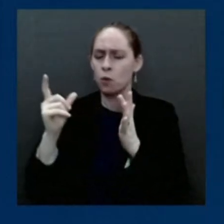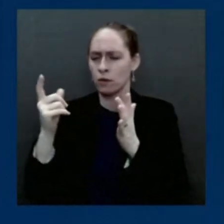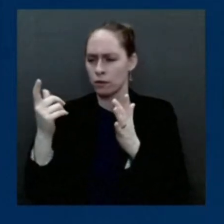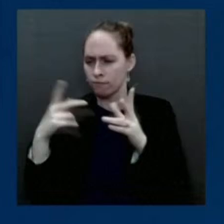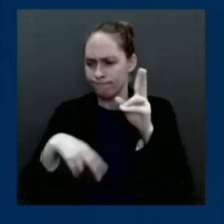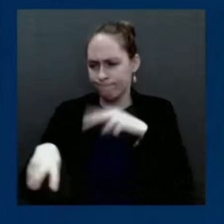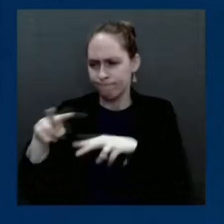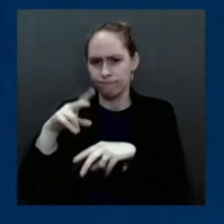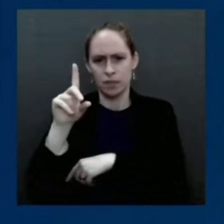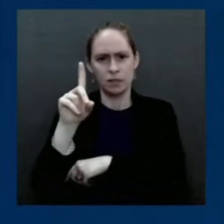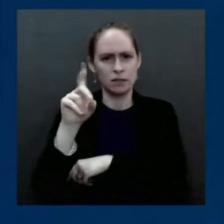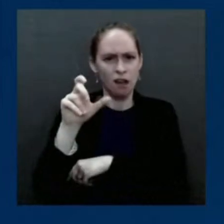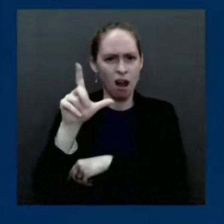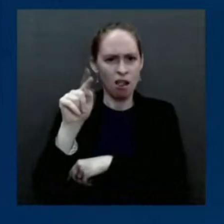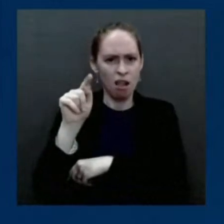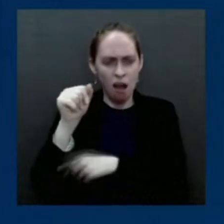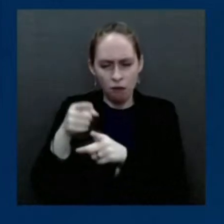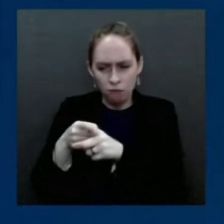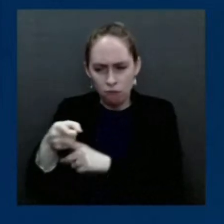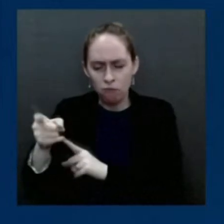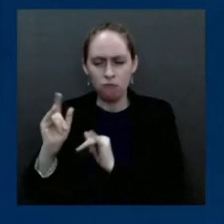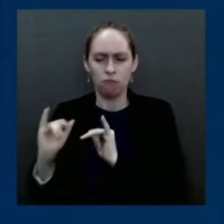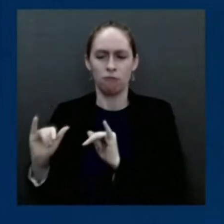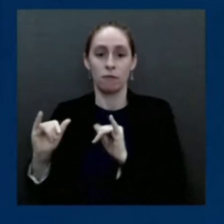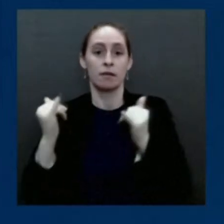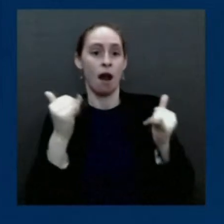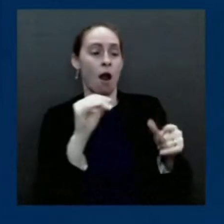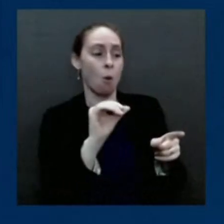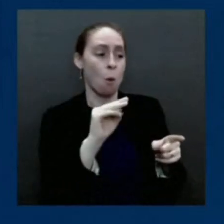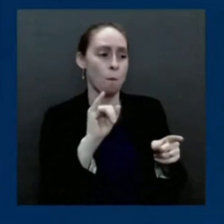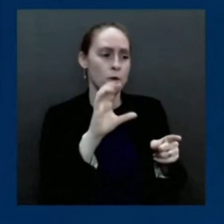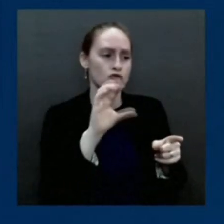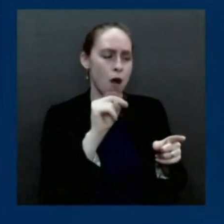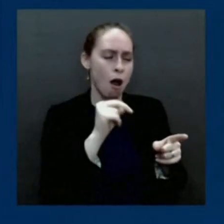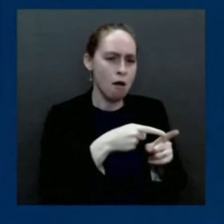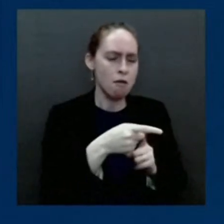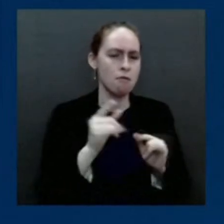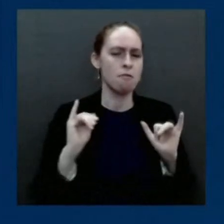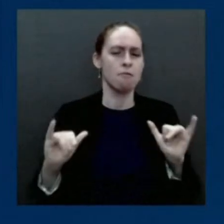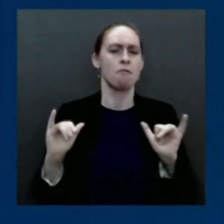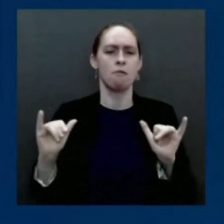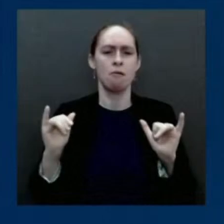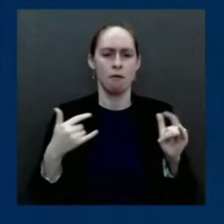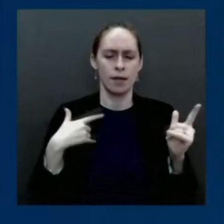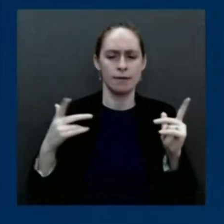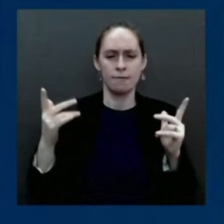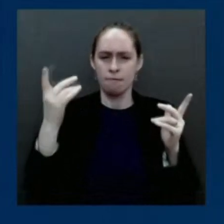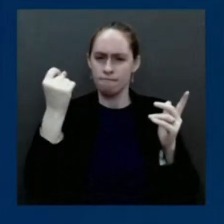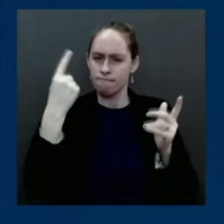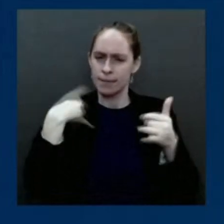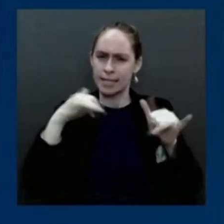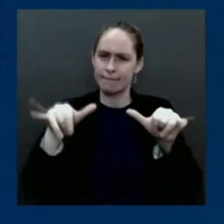THAT WE CONTINUE TO LEARN EVERY SINGLE DAY ABOUT OMICRON. WE DO KNOW THE VAST MAJORITY OF